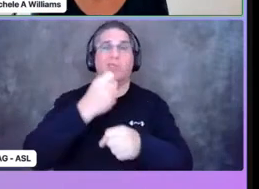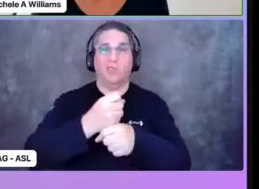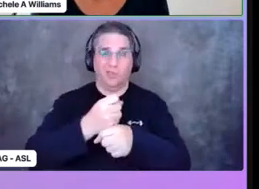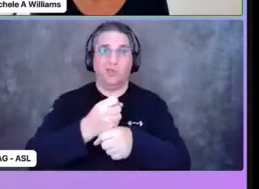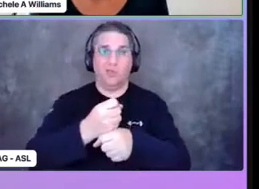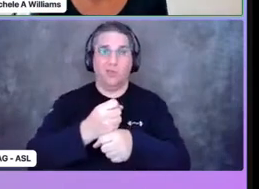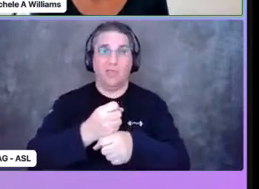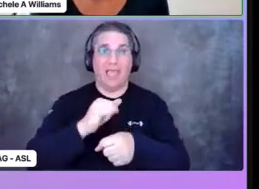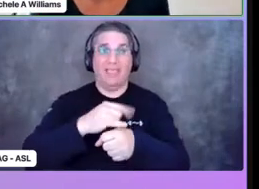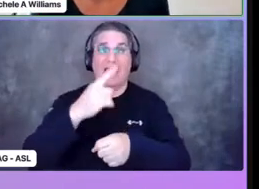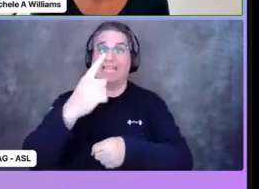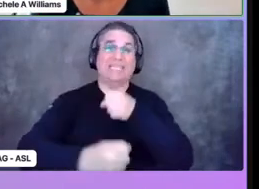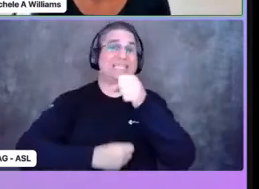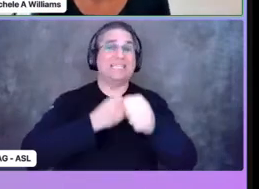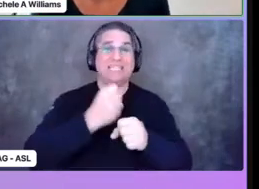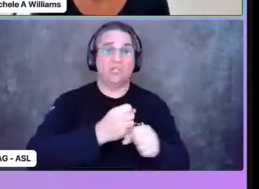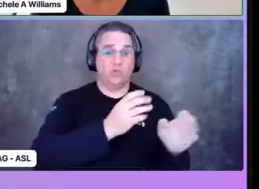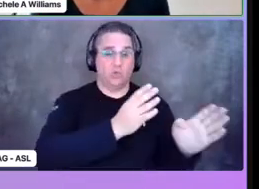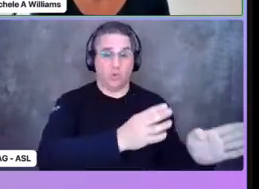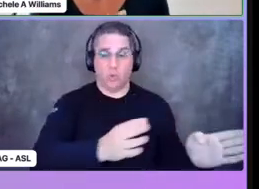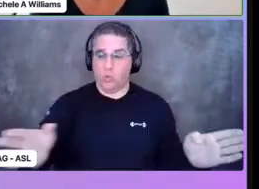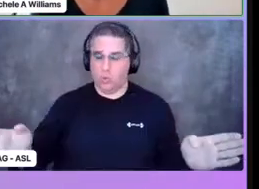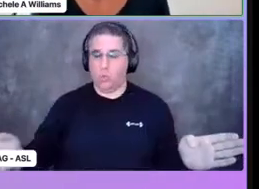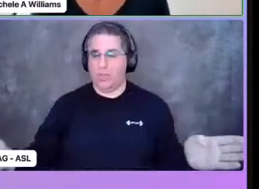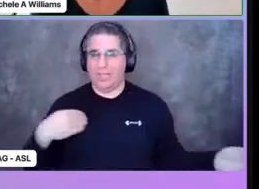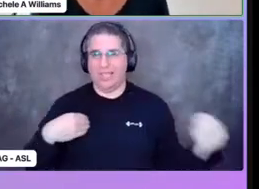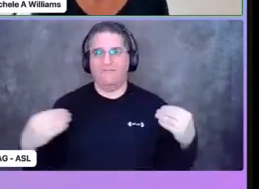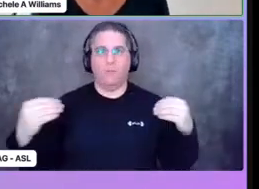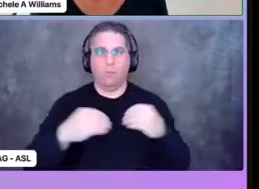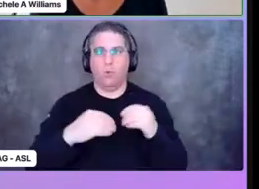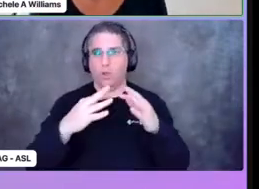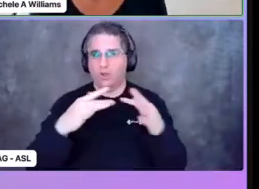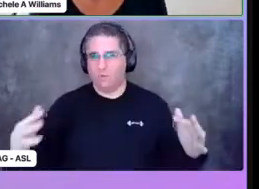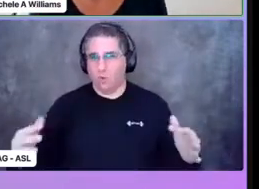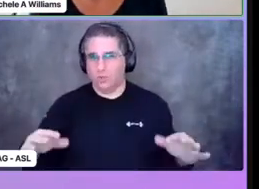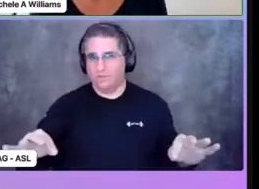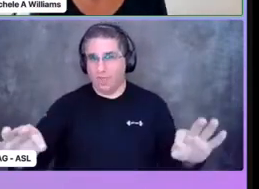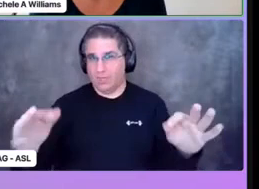individual study, what's the arc, what's the goal, what's the plan for your entire entire year of research, and